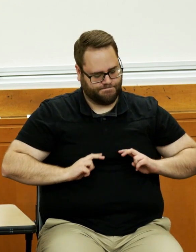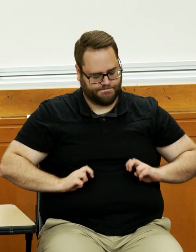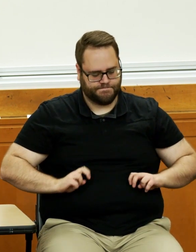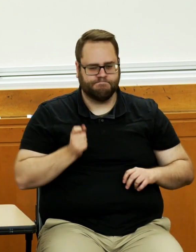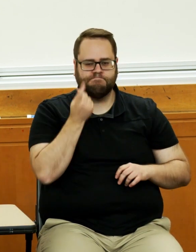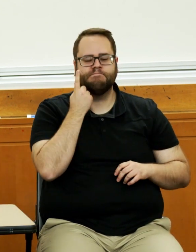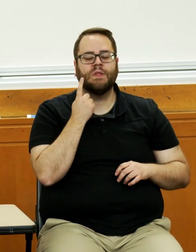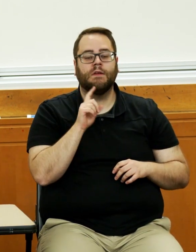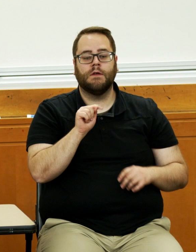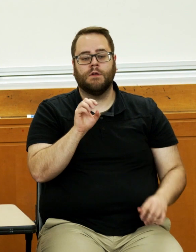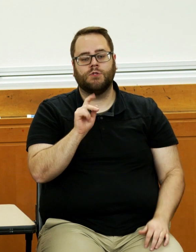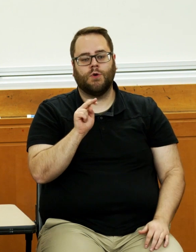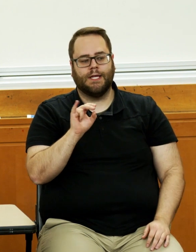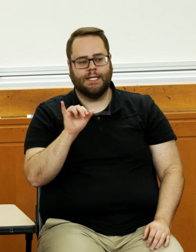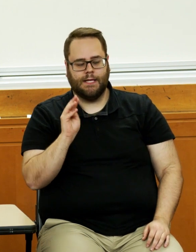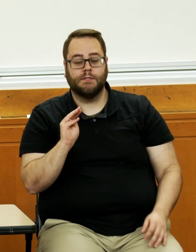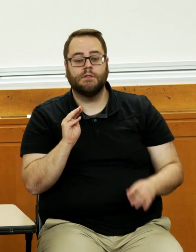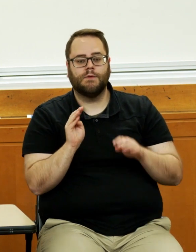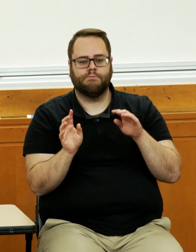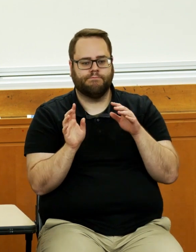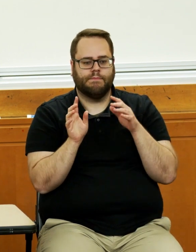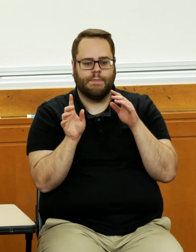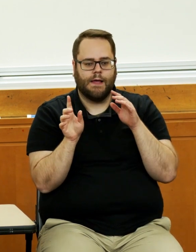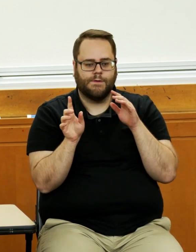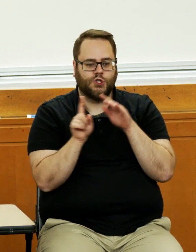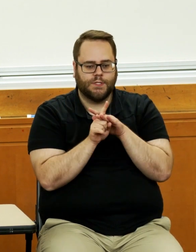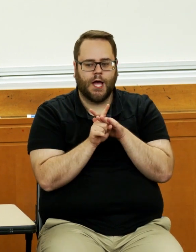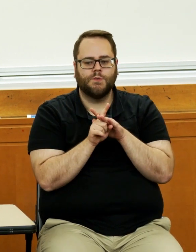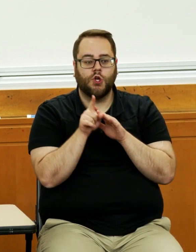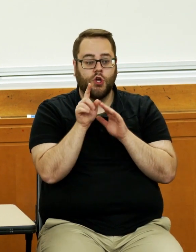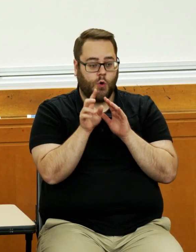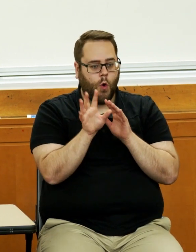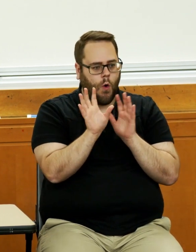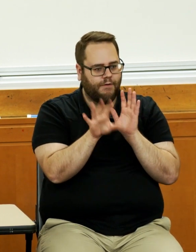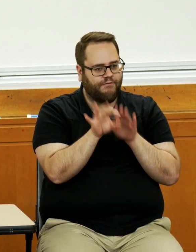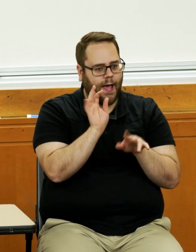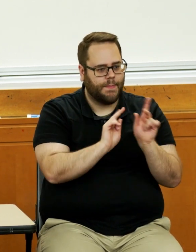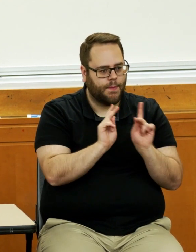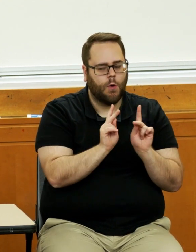into play when you're when you find those people just so you can say that you have those people,